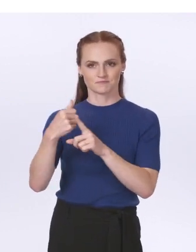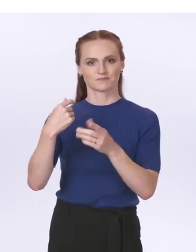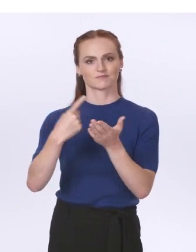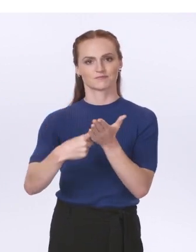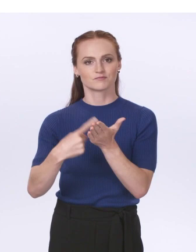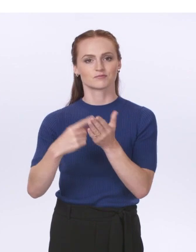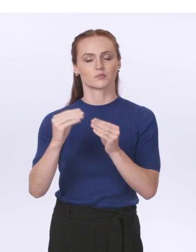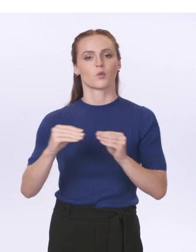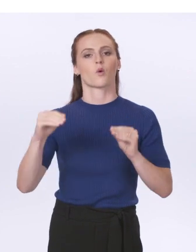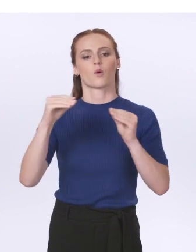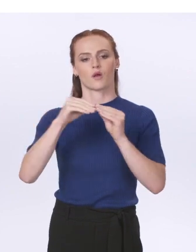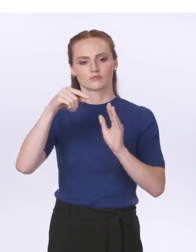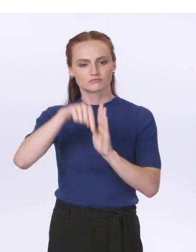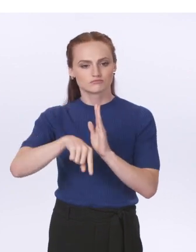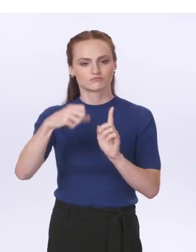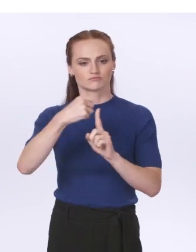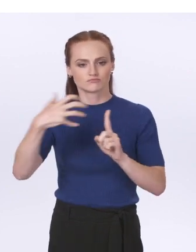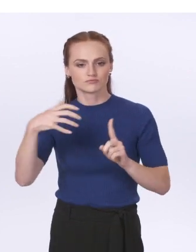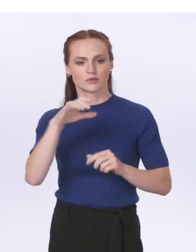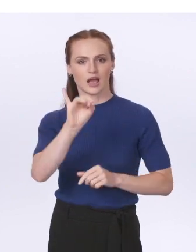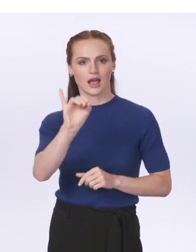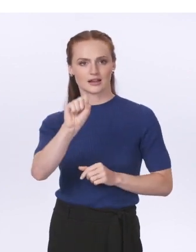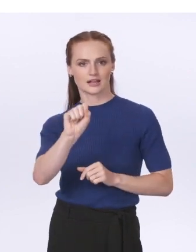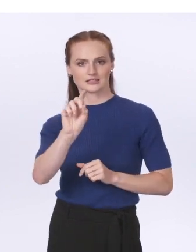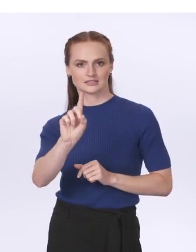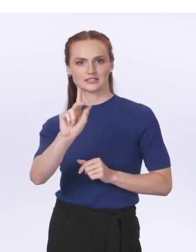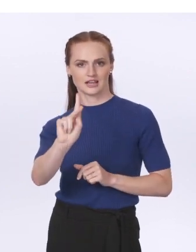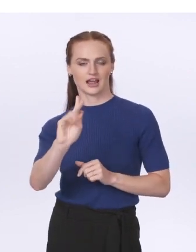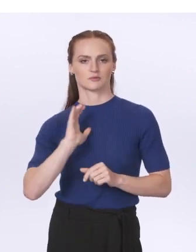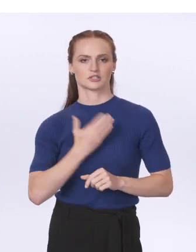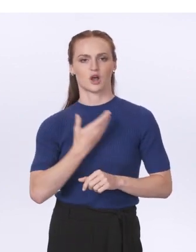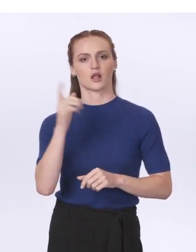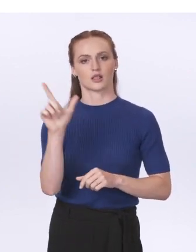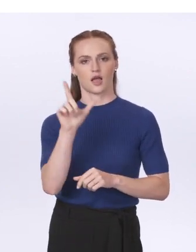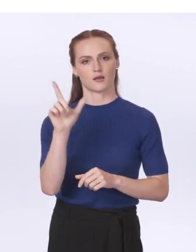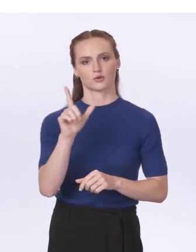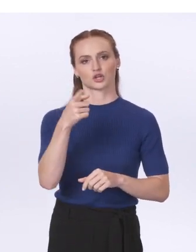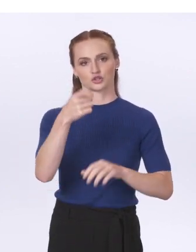which is our library for you to bring natural inputs to your app users.